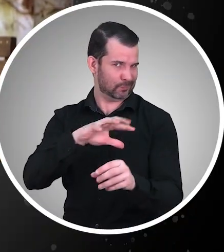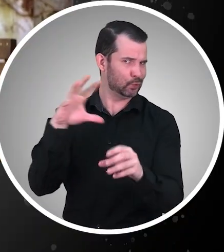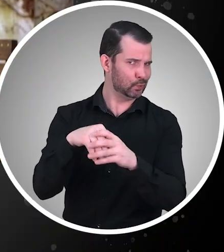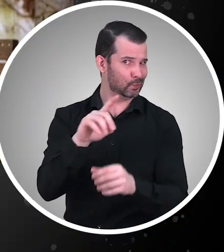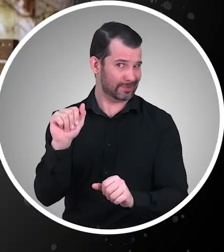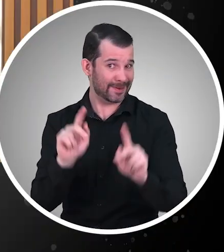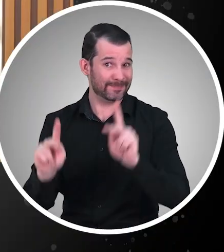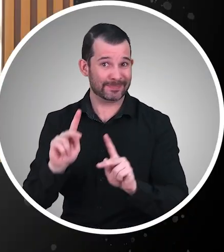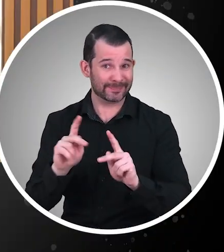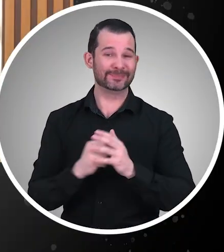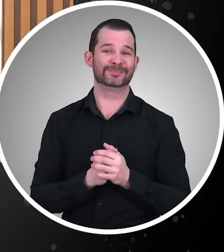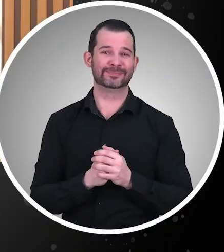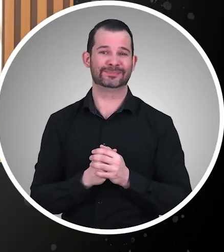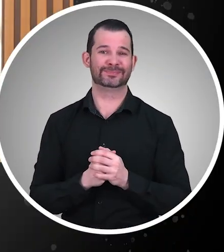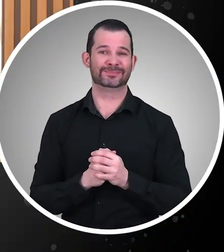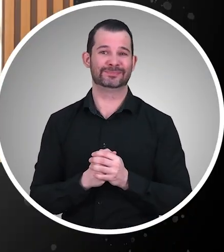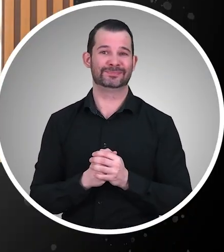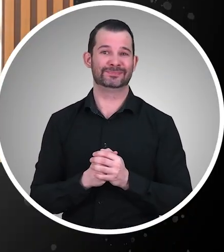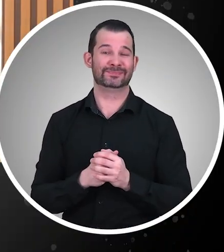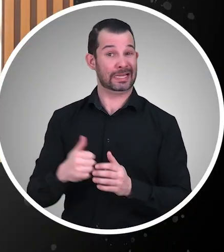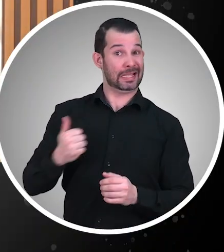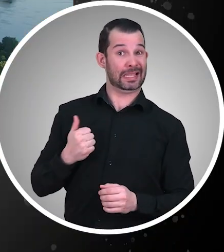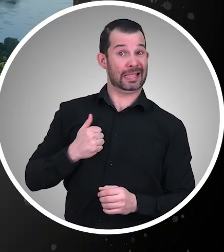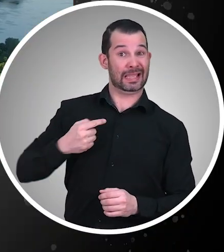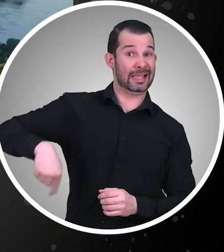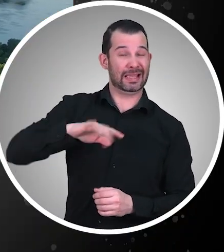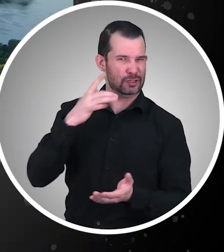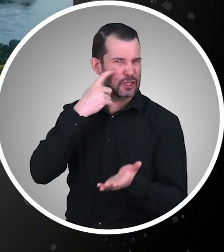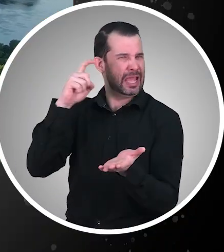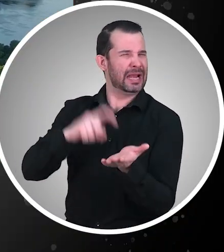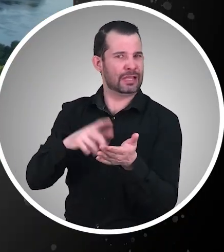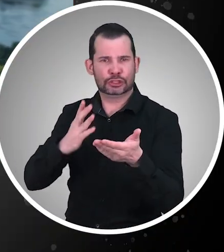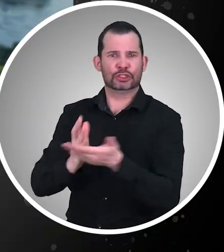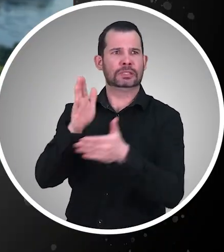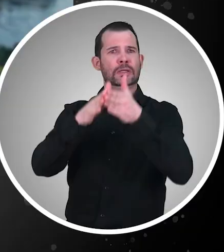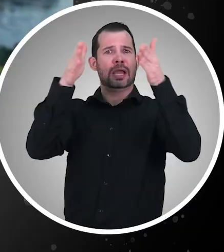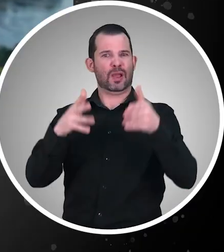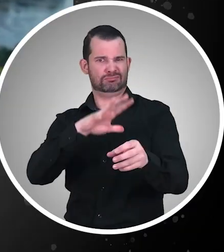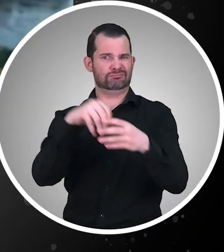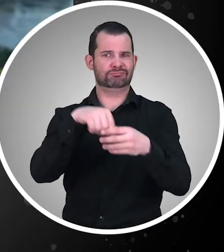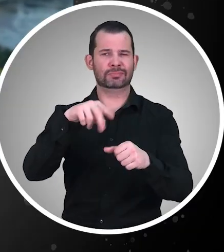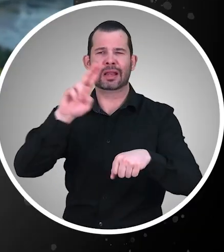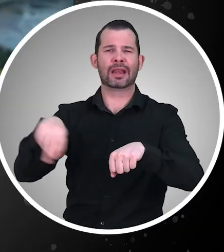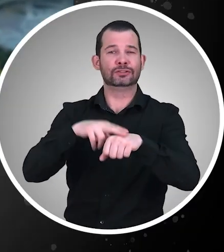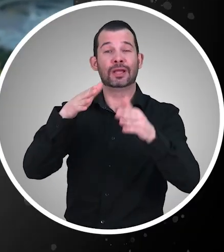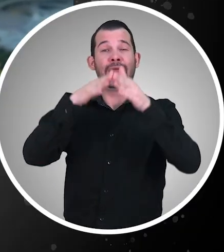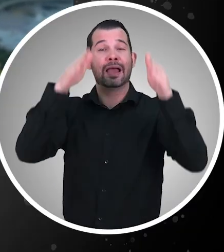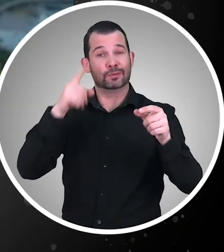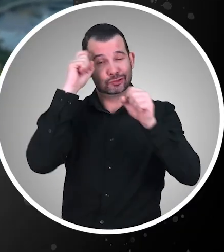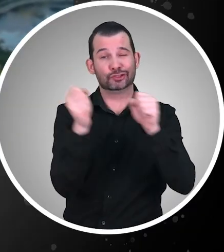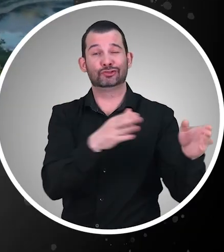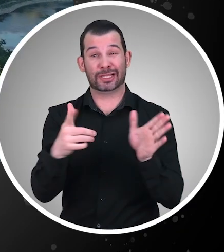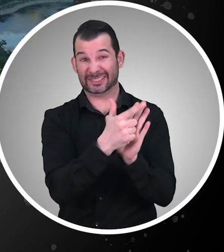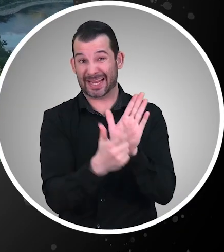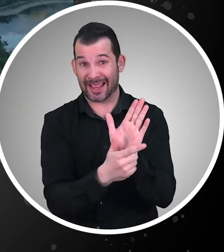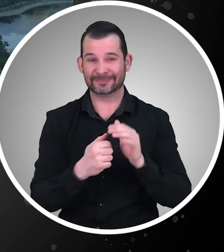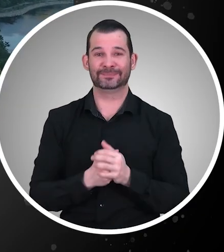This includes people with disabilities. Canada has recognized the right to housing in the National Housing Strategy Act.